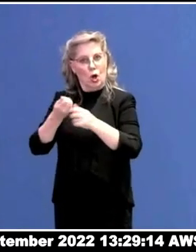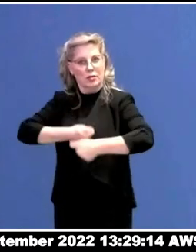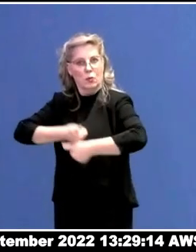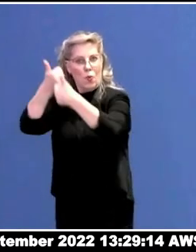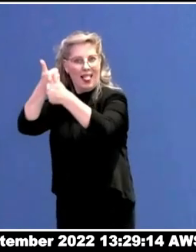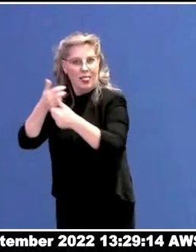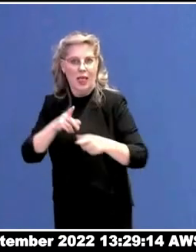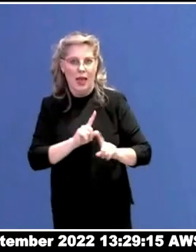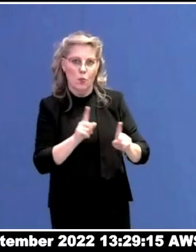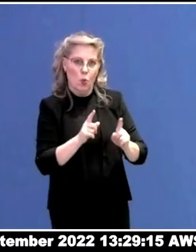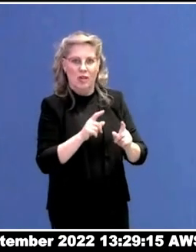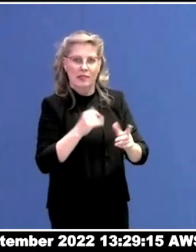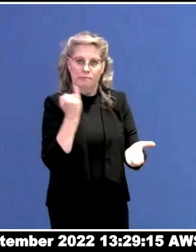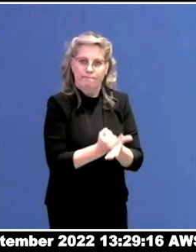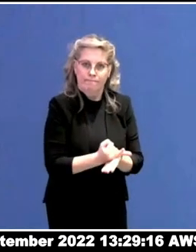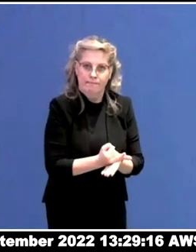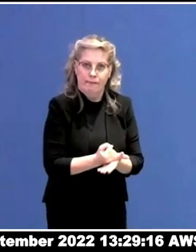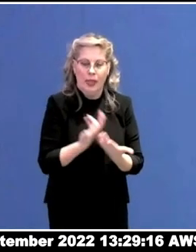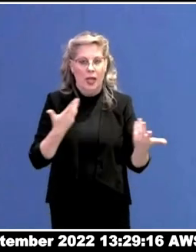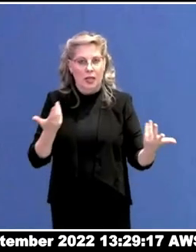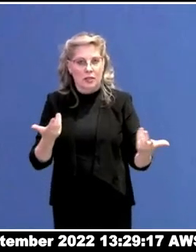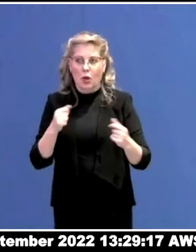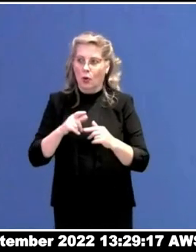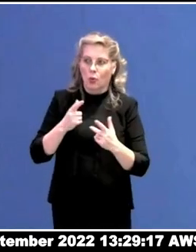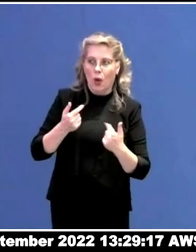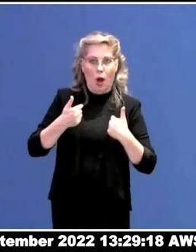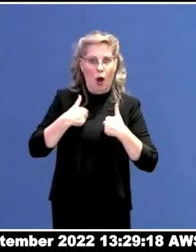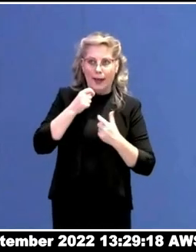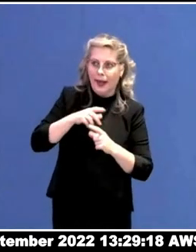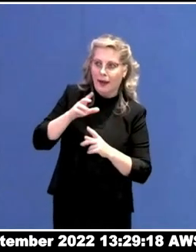So, there is a lot of variation. Even within the same state amongst prisons.